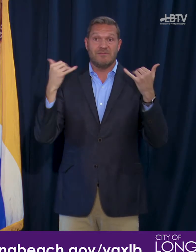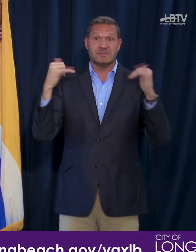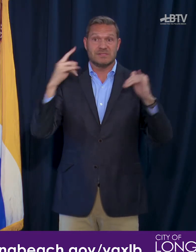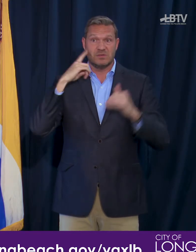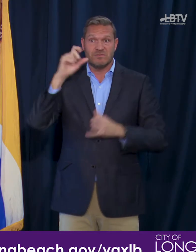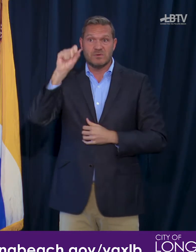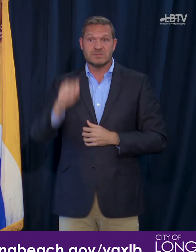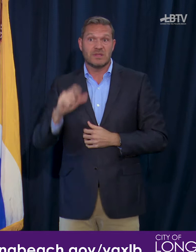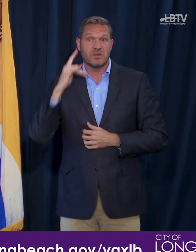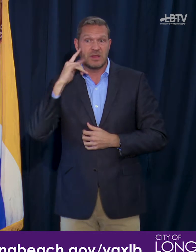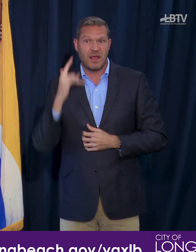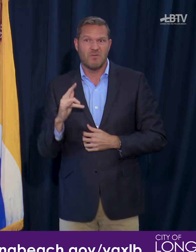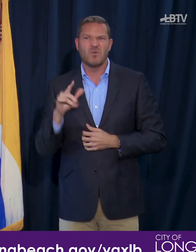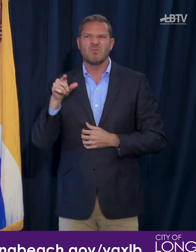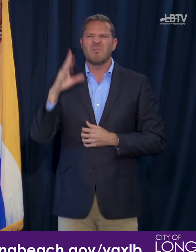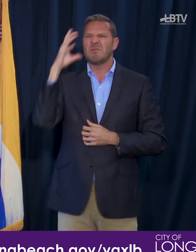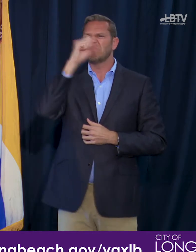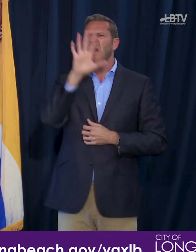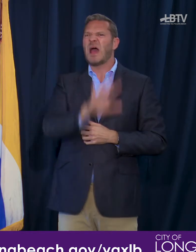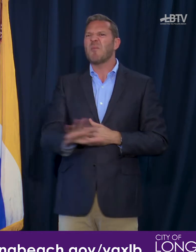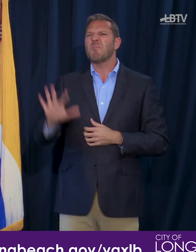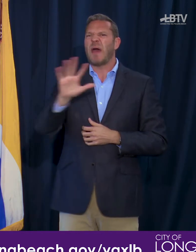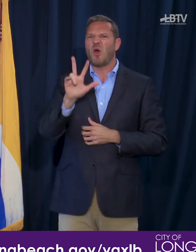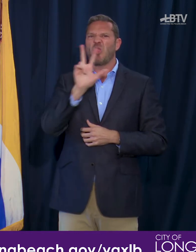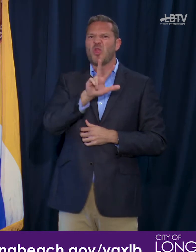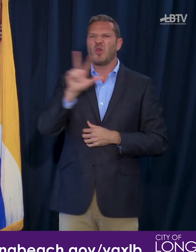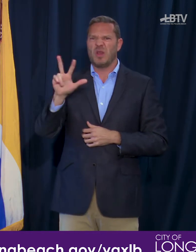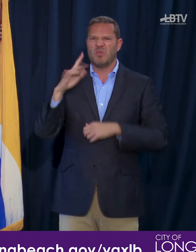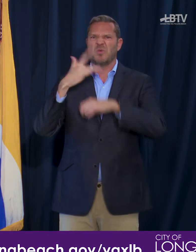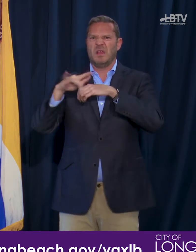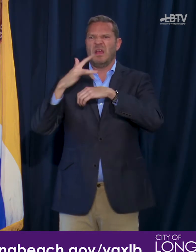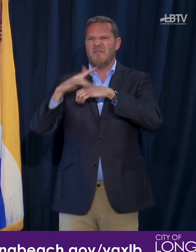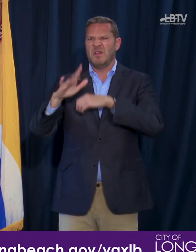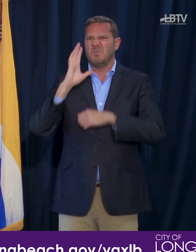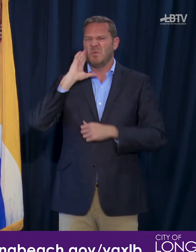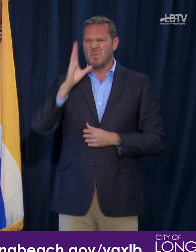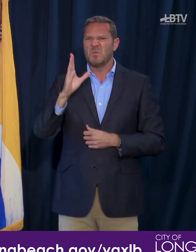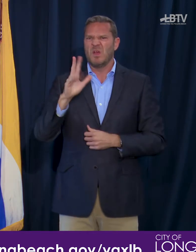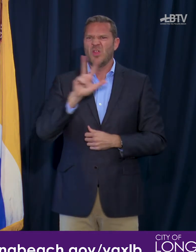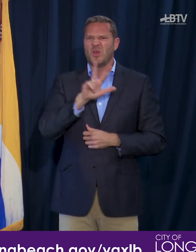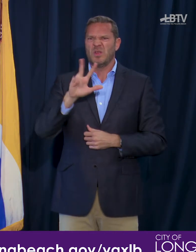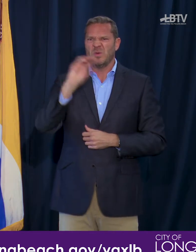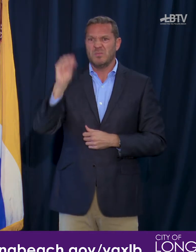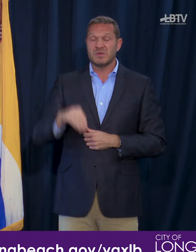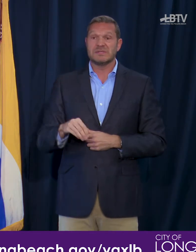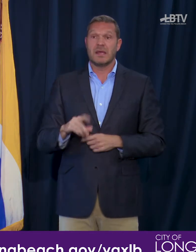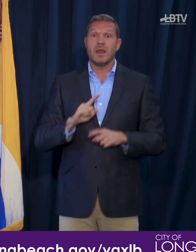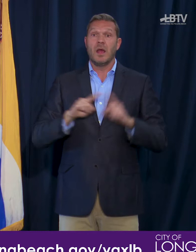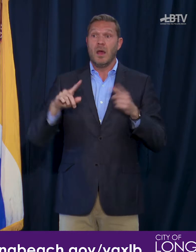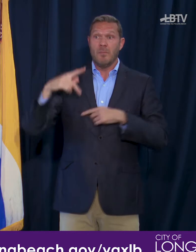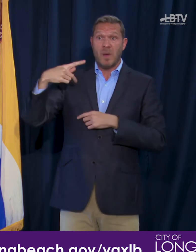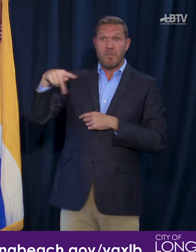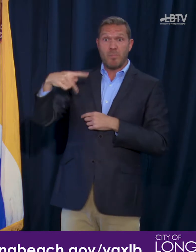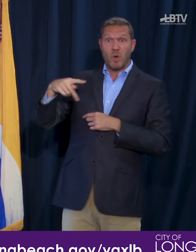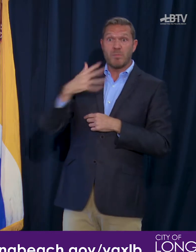they're projecting 33 percent by the end of February. The release of purple does not mean we're out of the woods for this pandemic so I don't